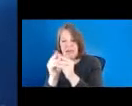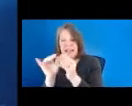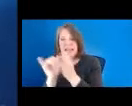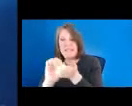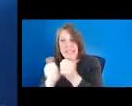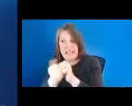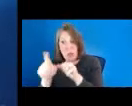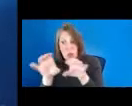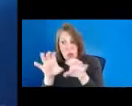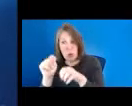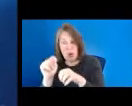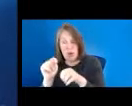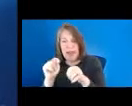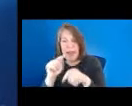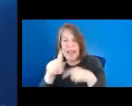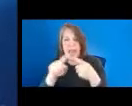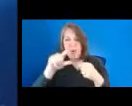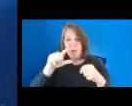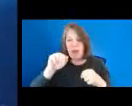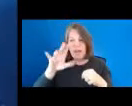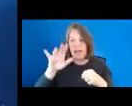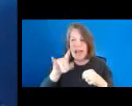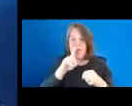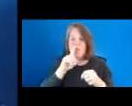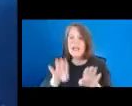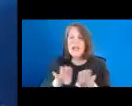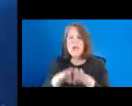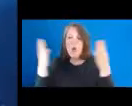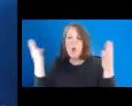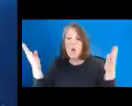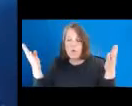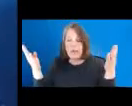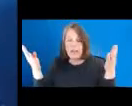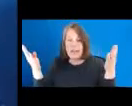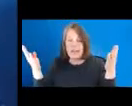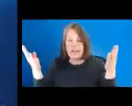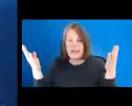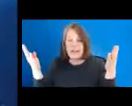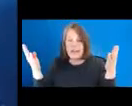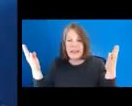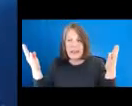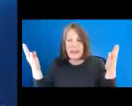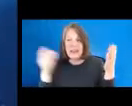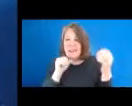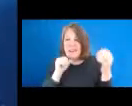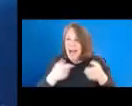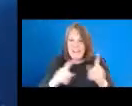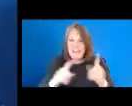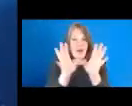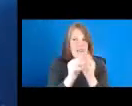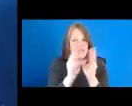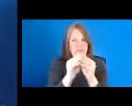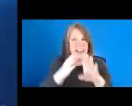and when the gallery is open, outside of the 16:24:44 meeting, after the annual meeting,